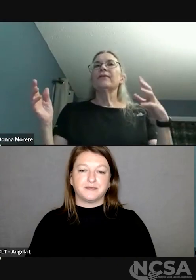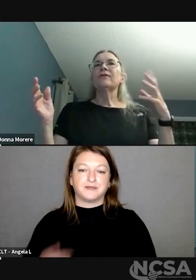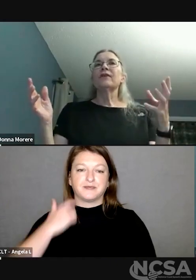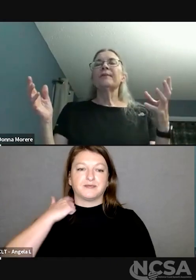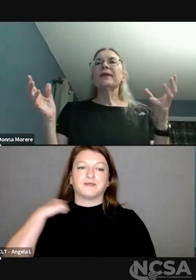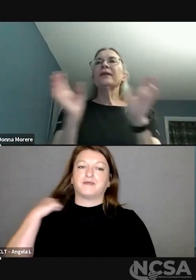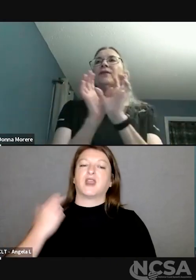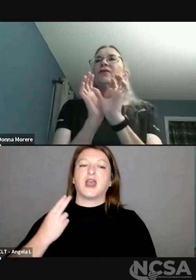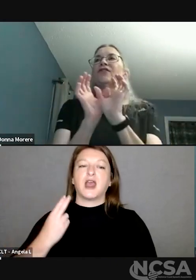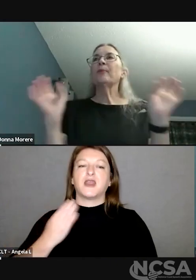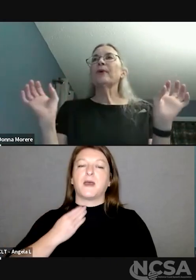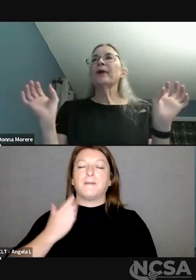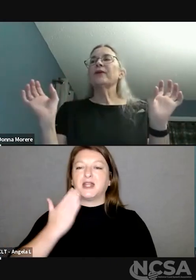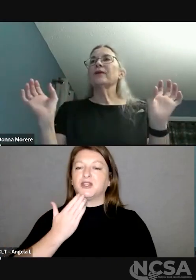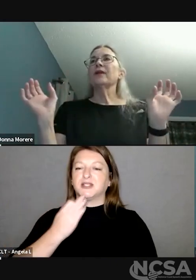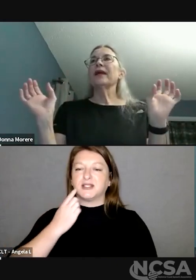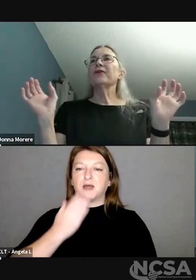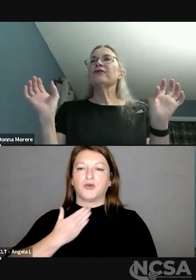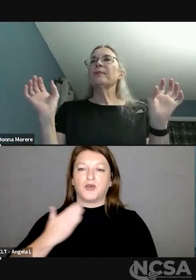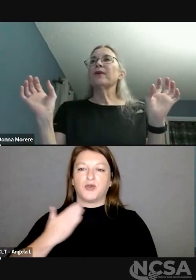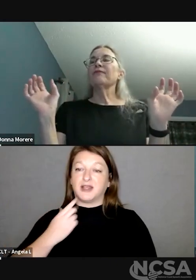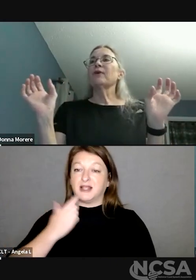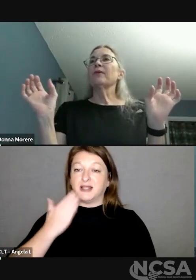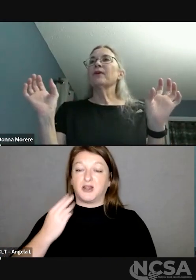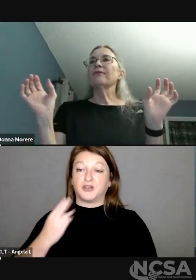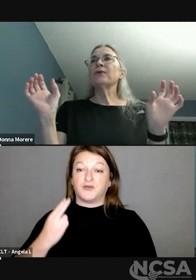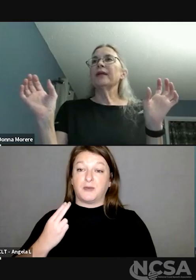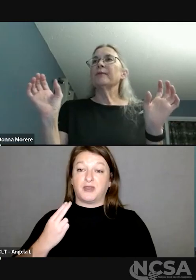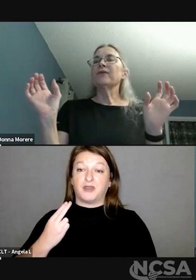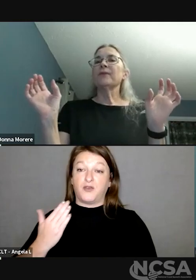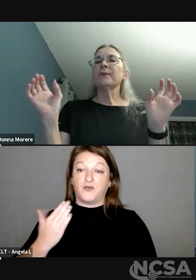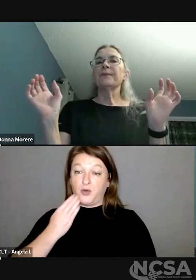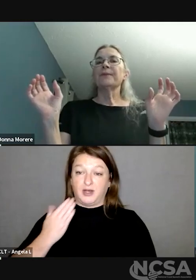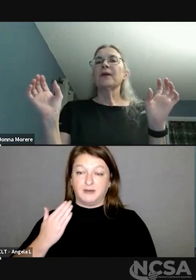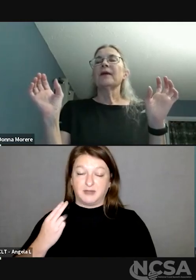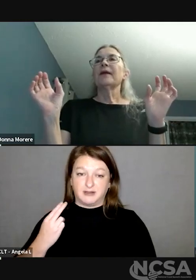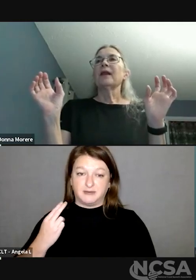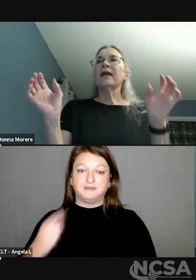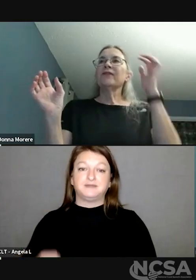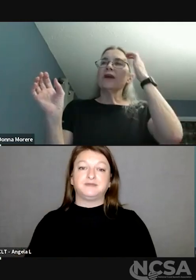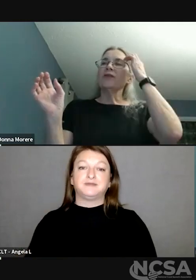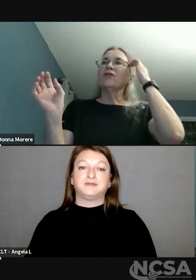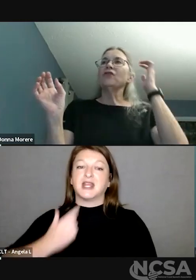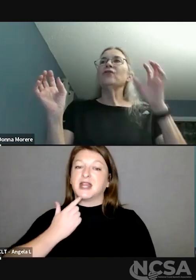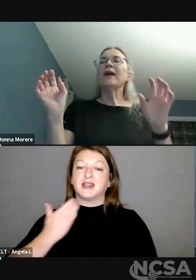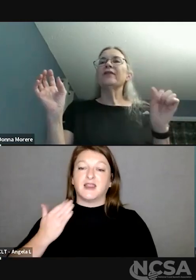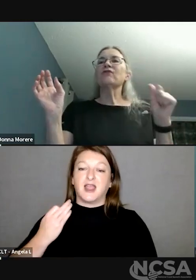The ability to separate the letters from the from the phonemes let's us do that